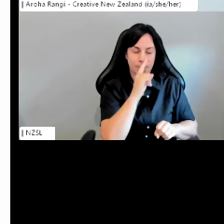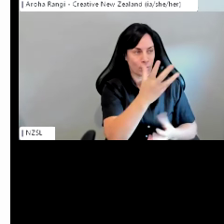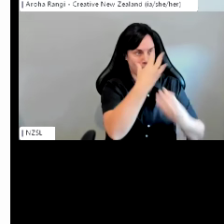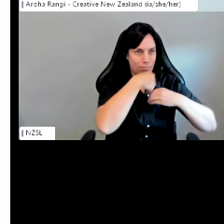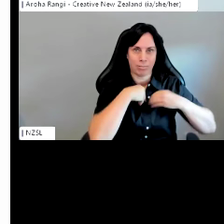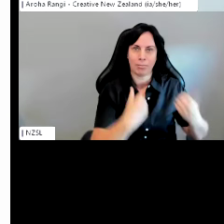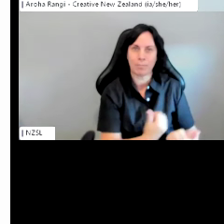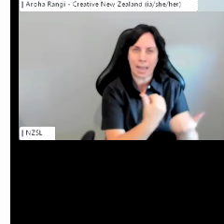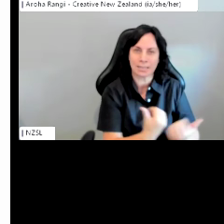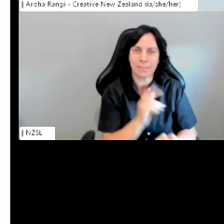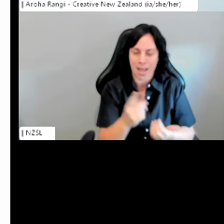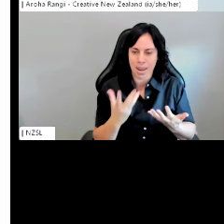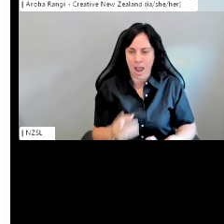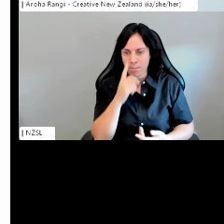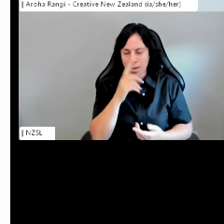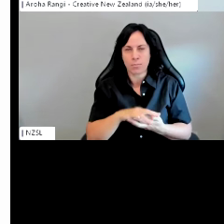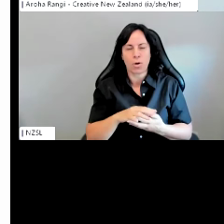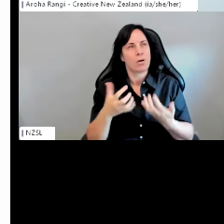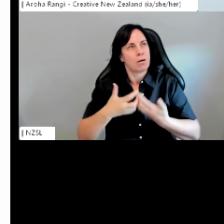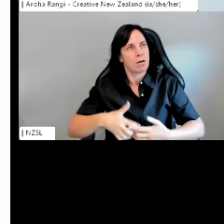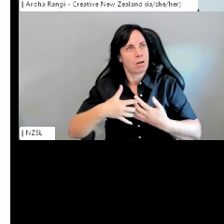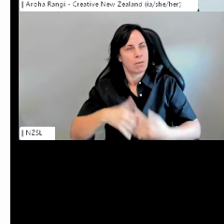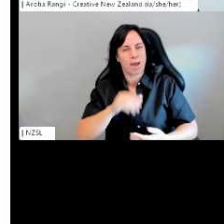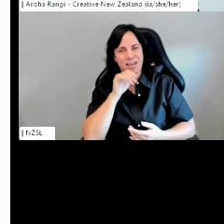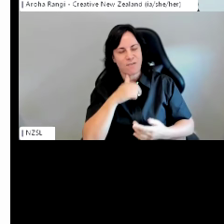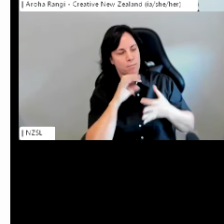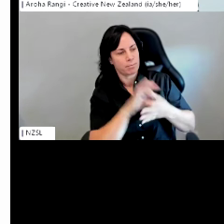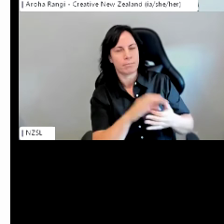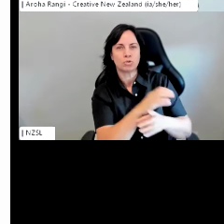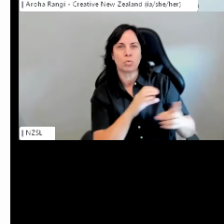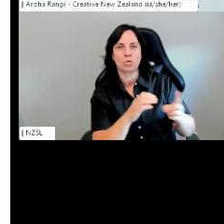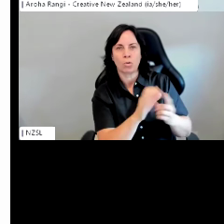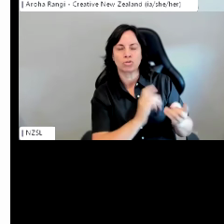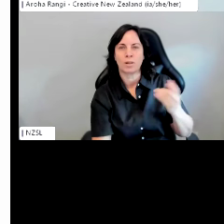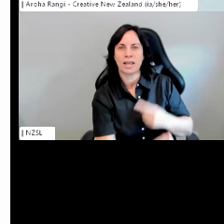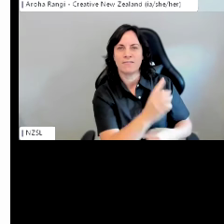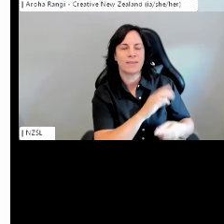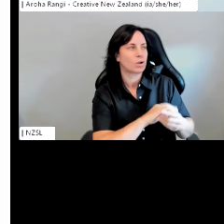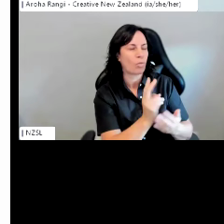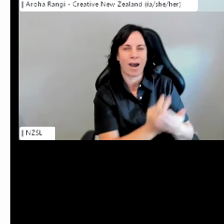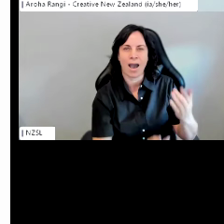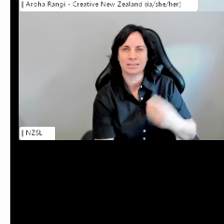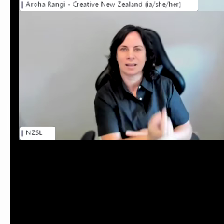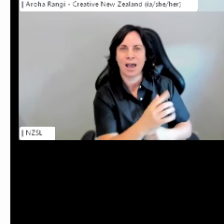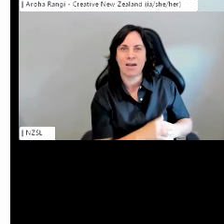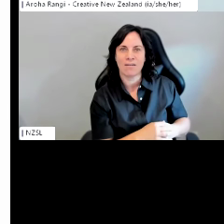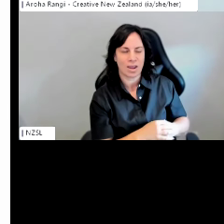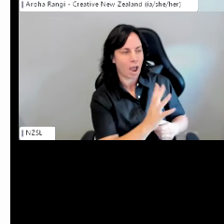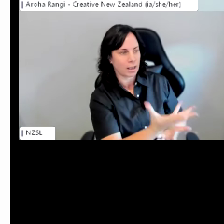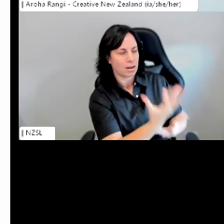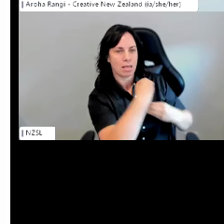into really great culture allows you to almost guarantee to get that uh emotional and spiritual